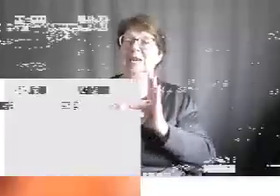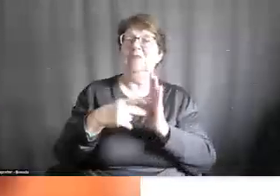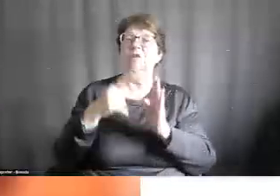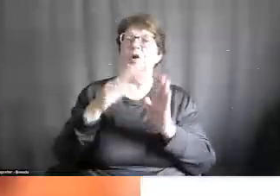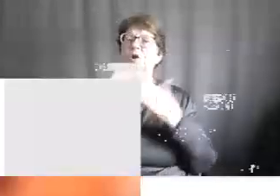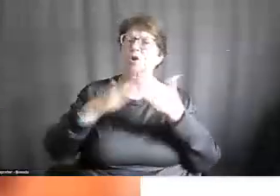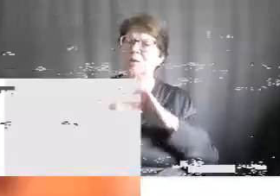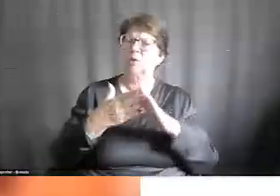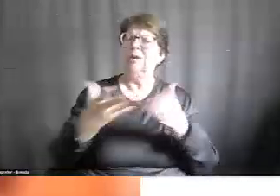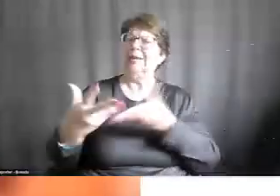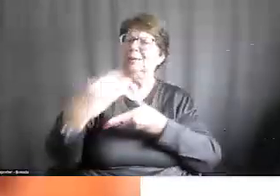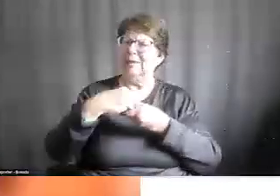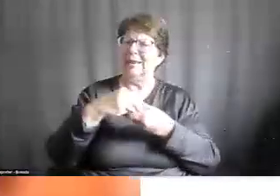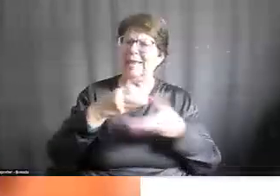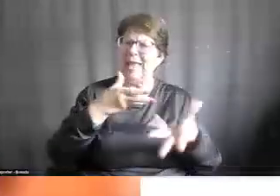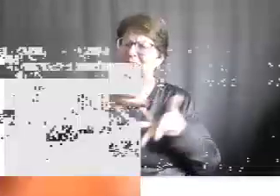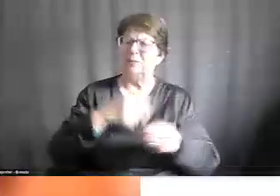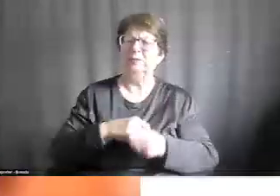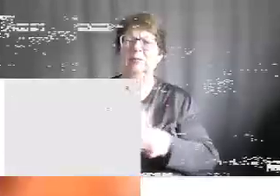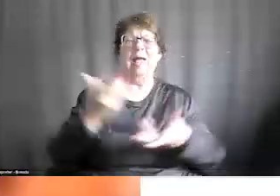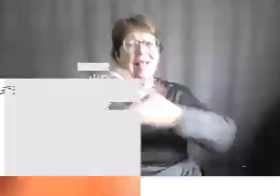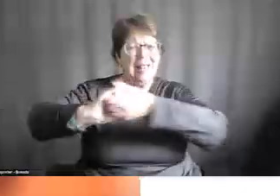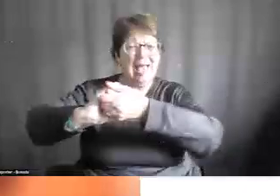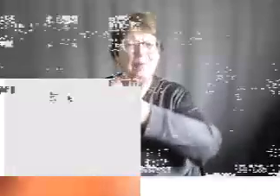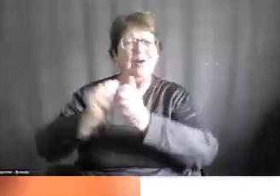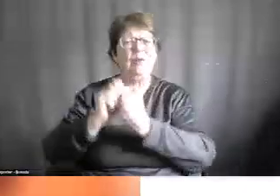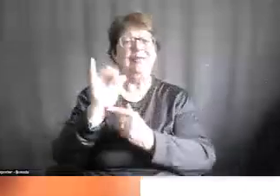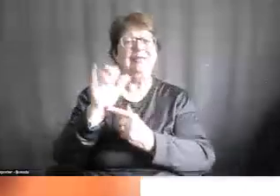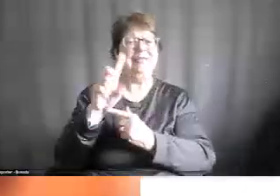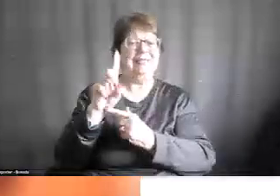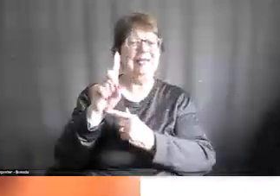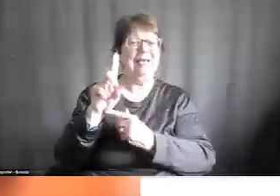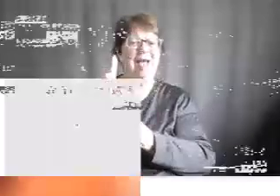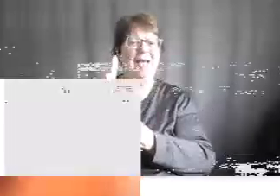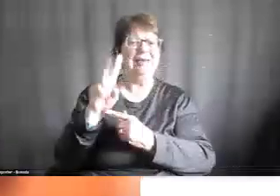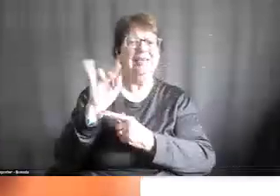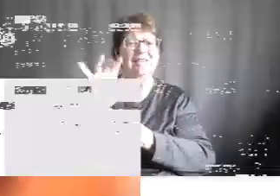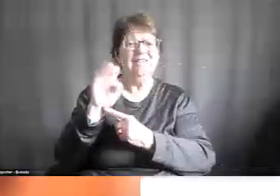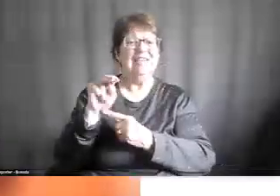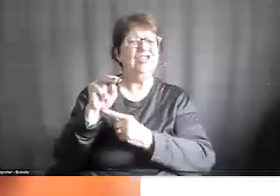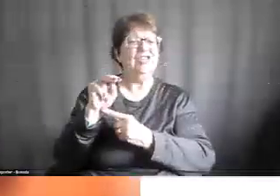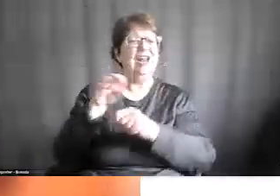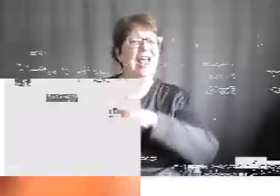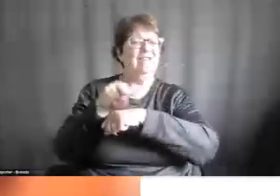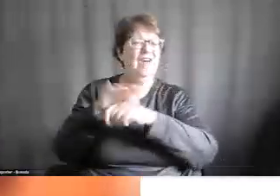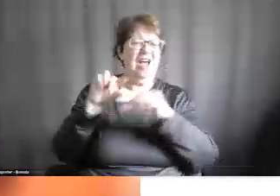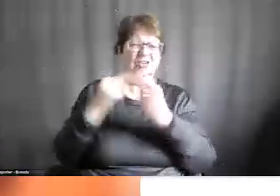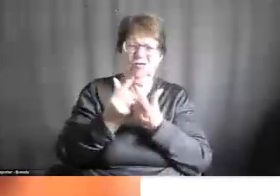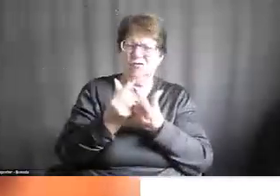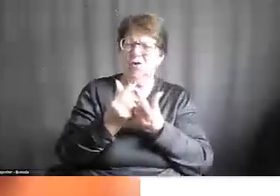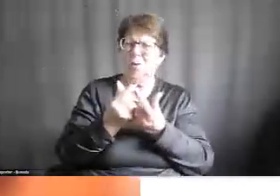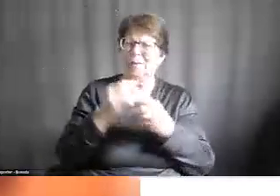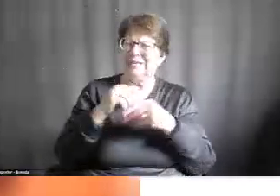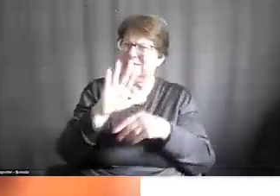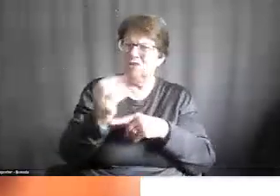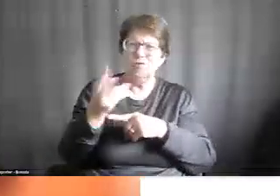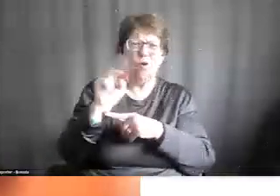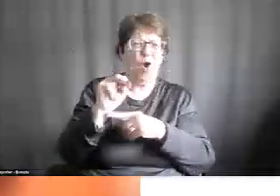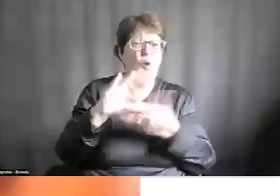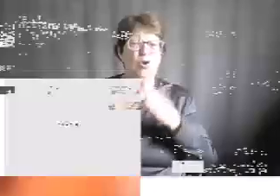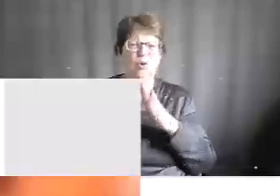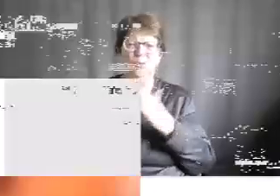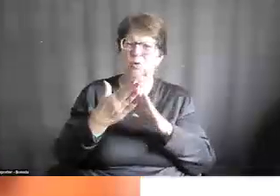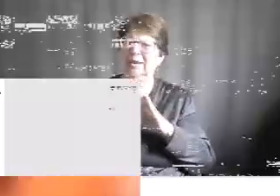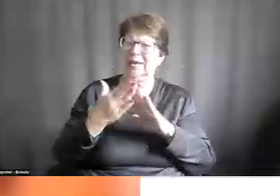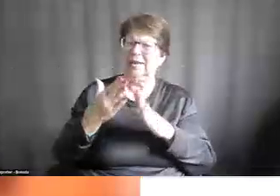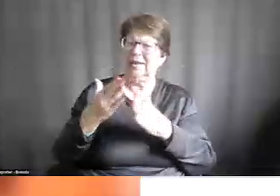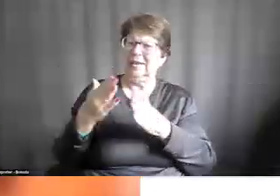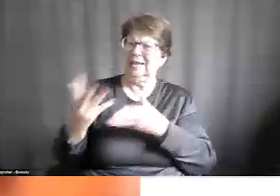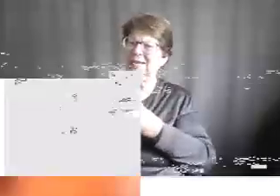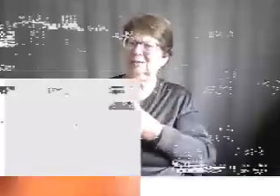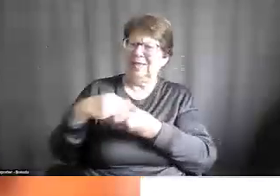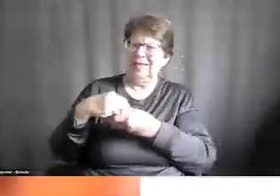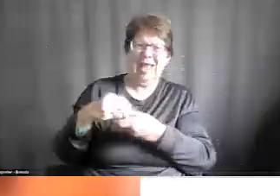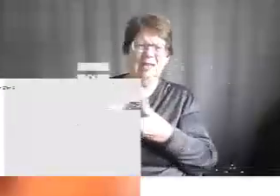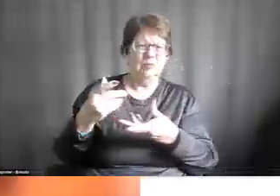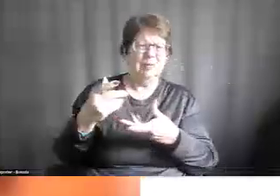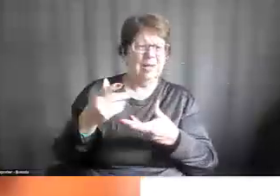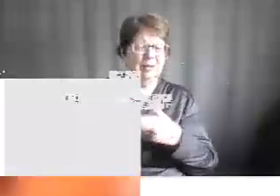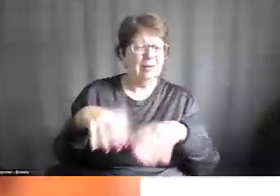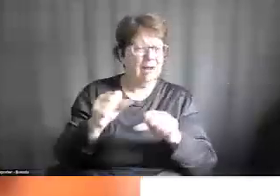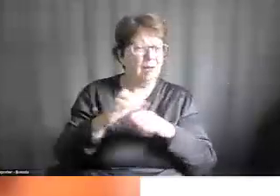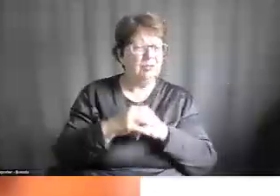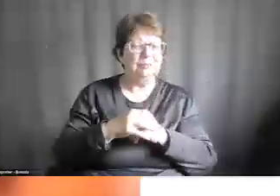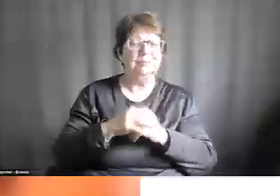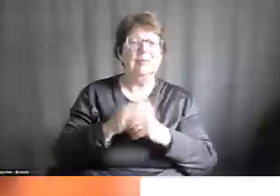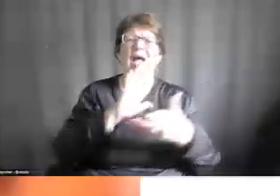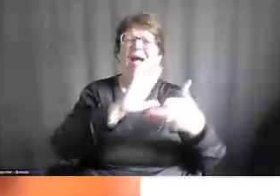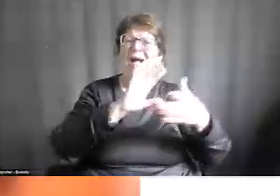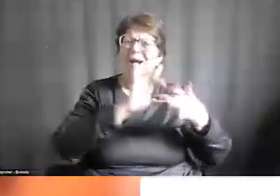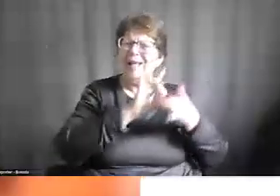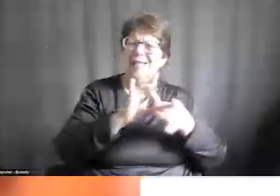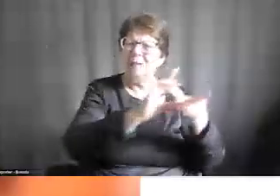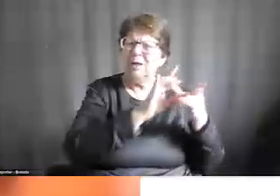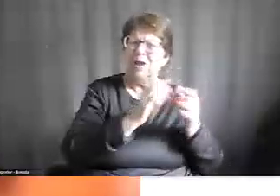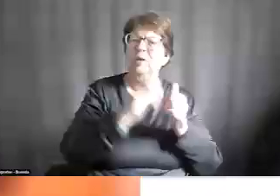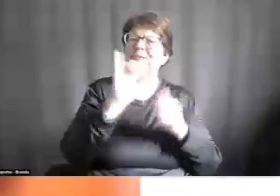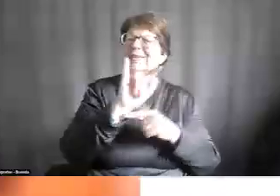Boardroom: Collaborate with the CID Vision Advisory Group. It's in your own, community engagement adoption. Collaborate with the Citizens Accessibility Advisory Committee.